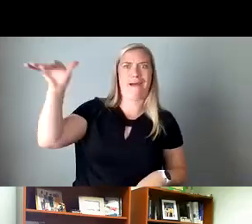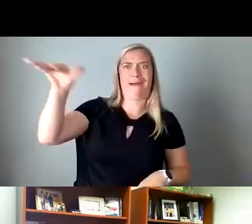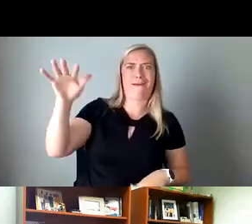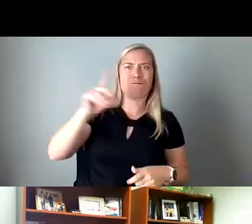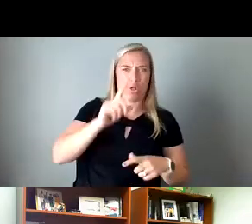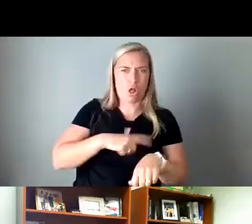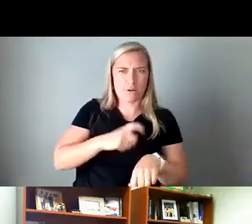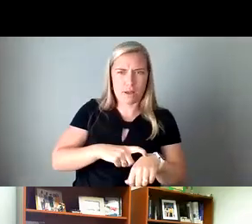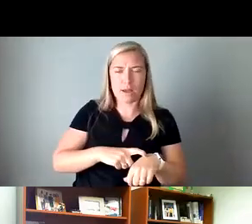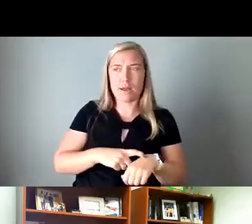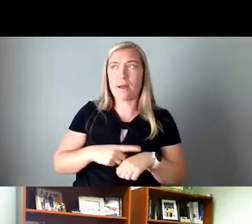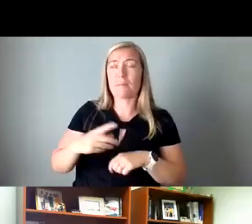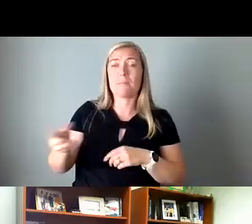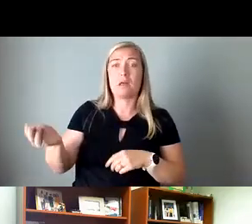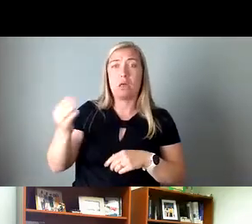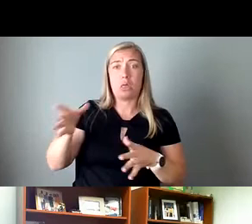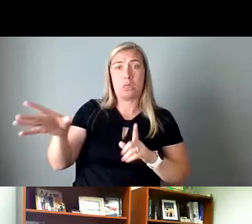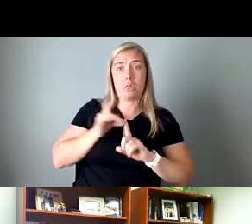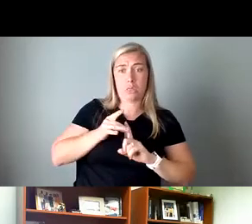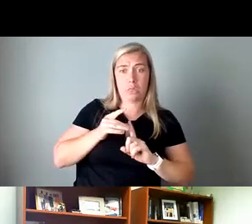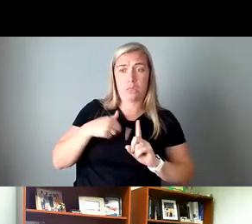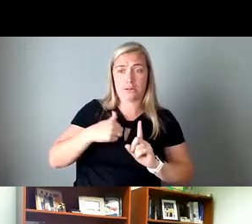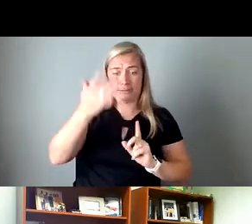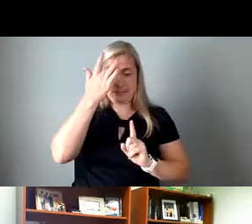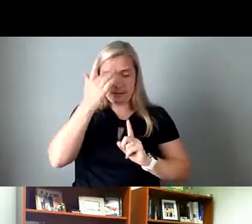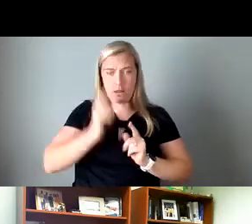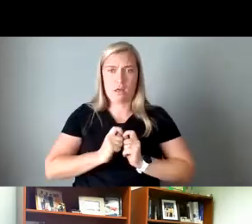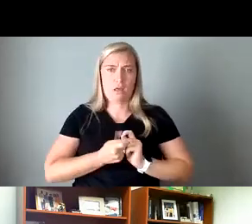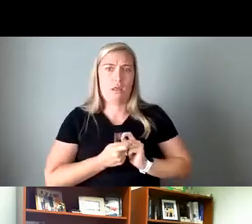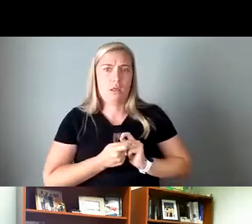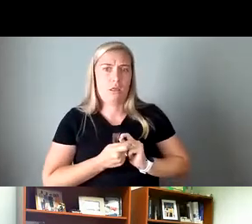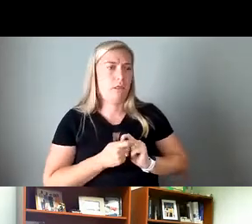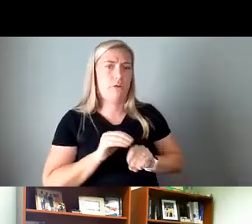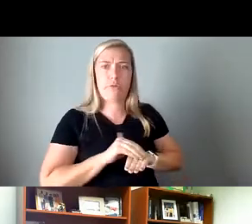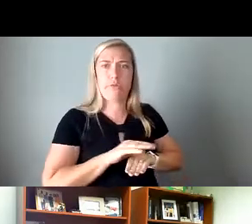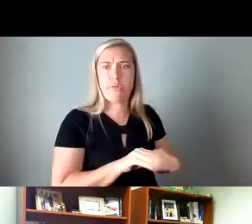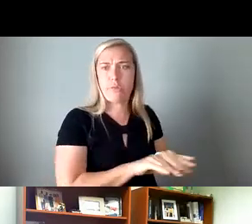the more people who become infected, the faster the virus will mutate, the more new variants will